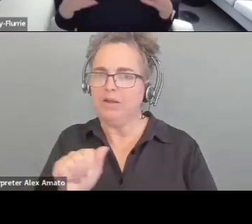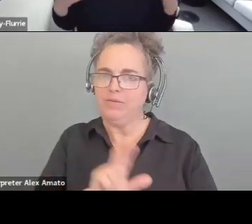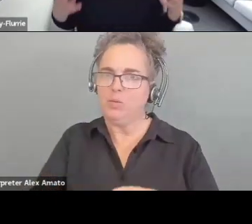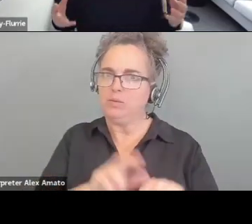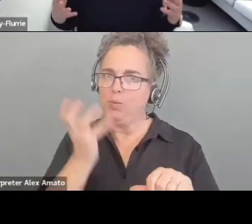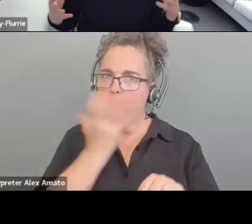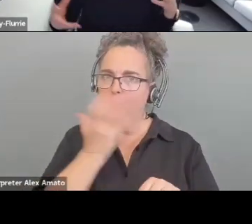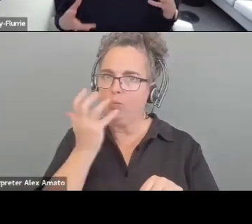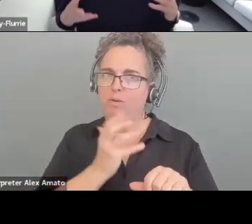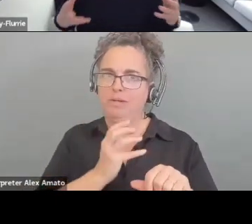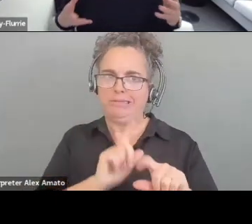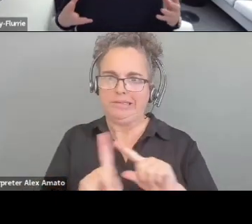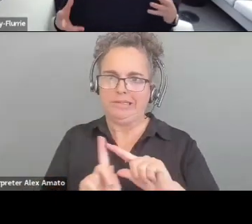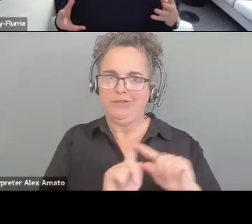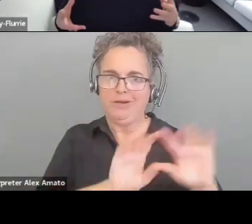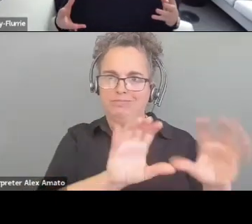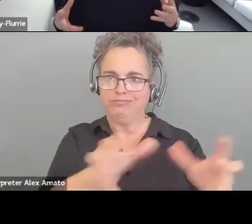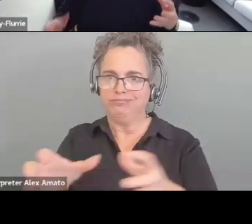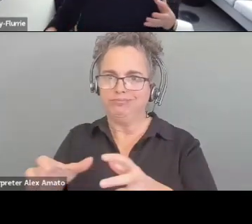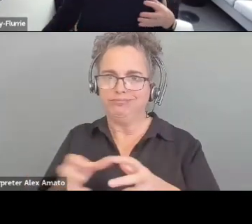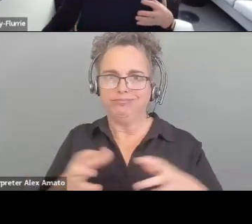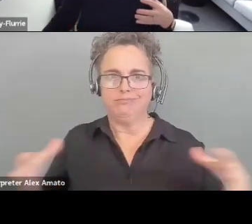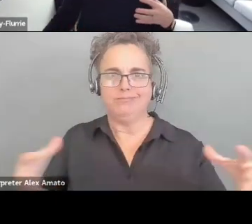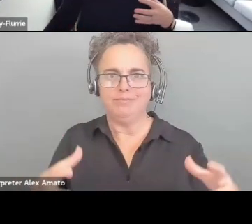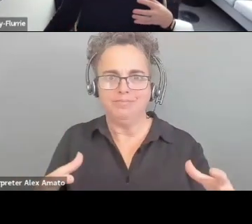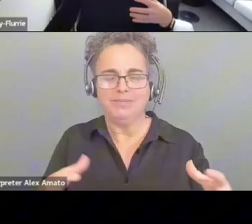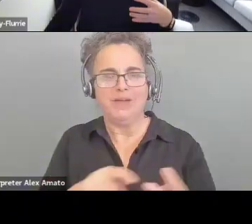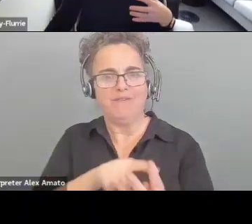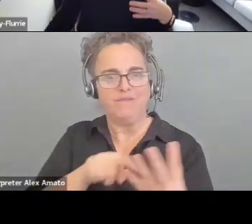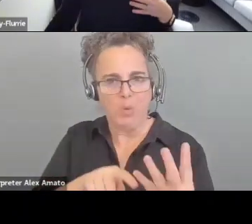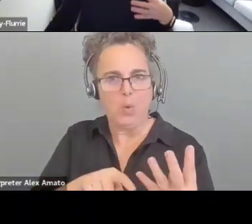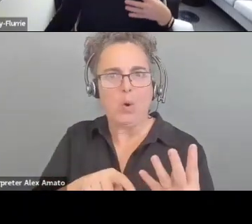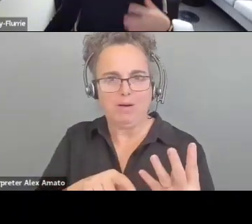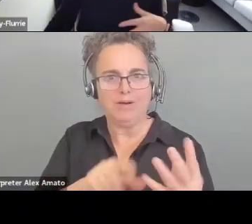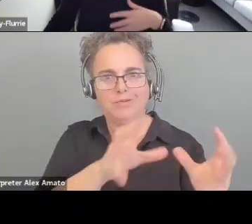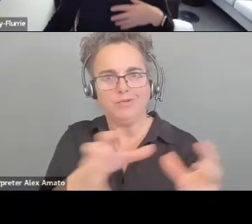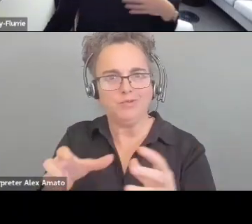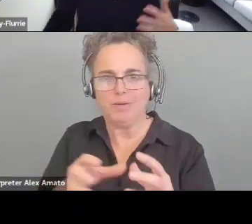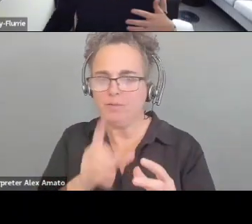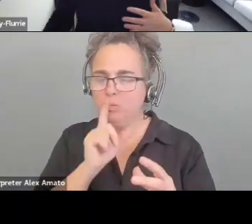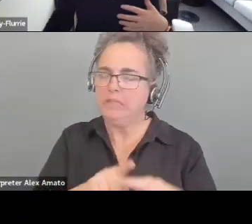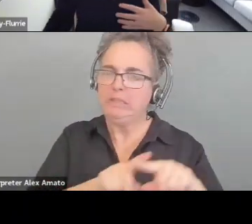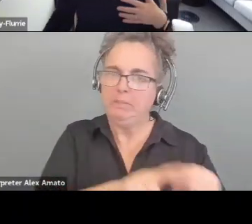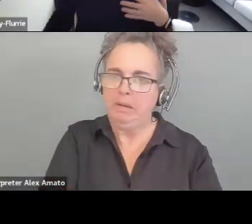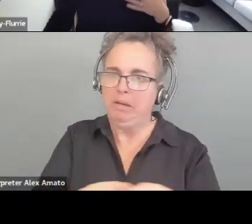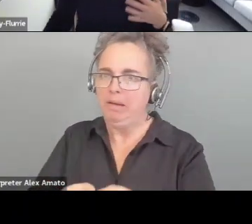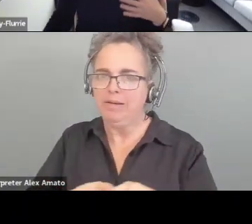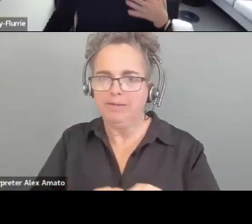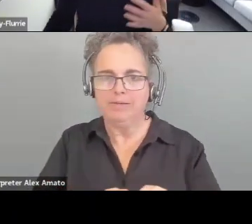We are dependent on each one of those four arms. And what it's meant over time is that we've been able